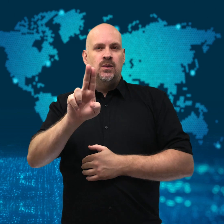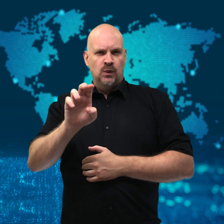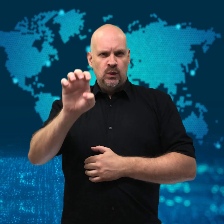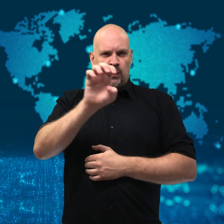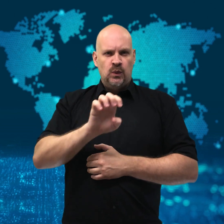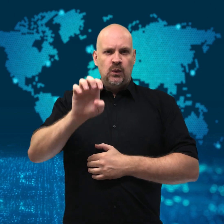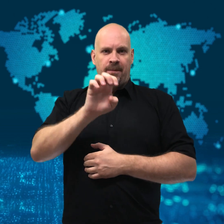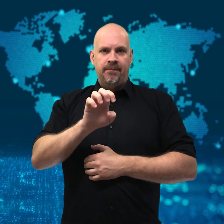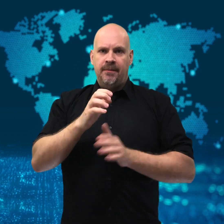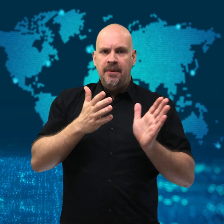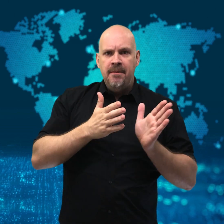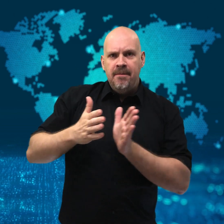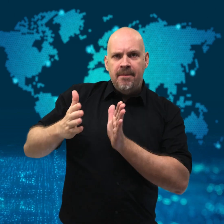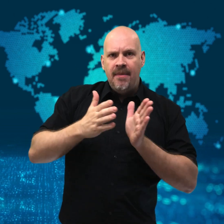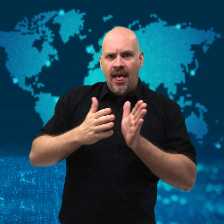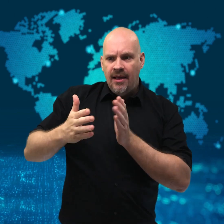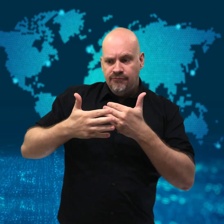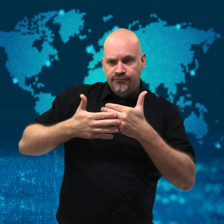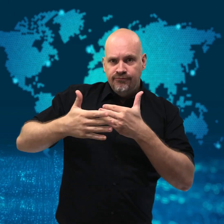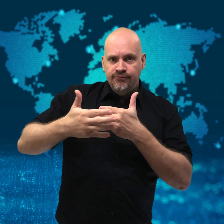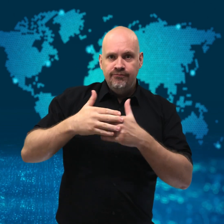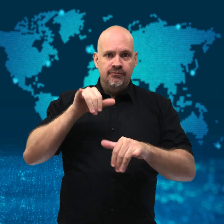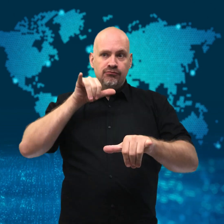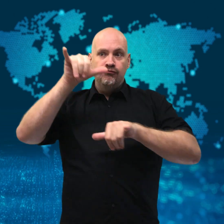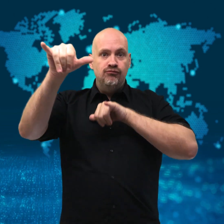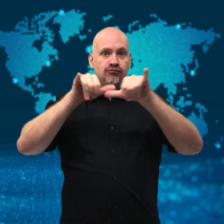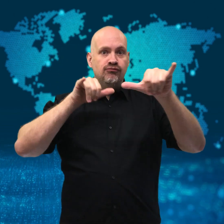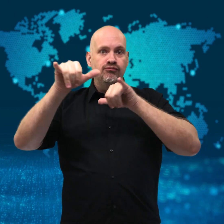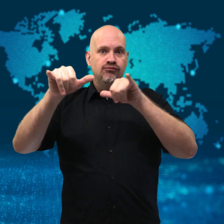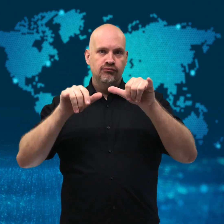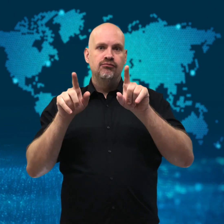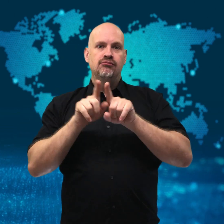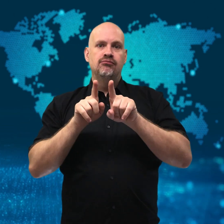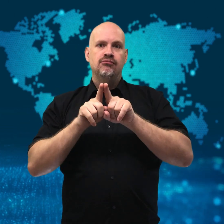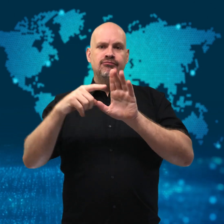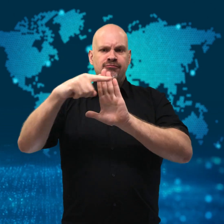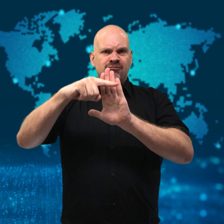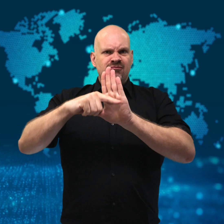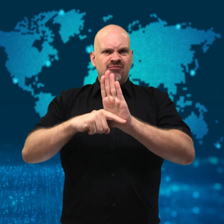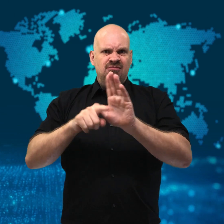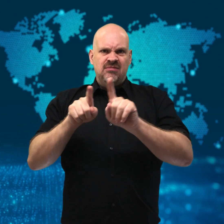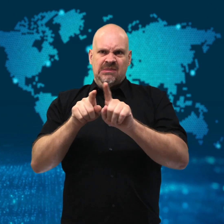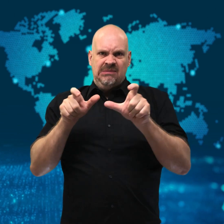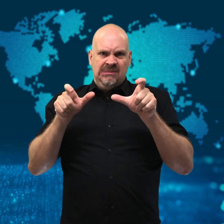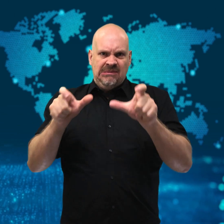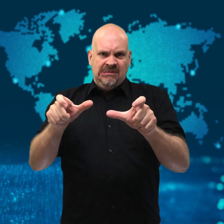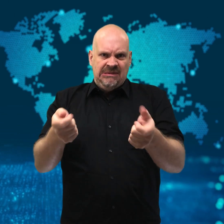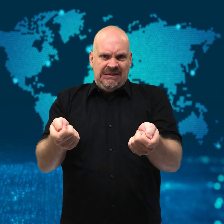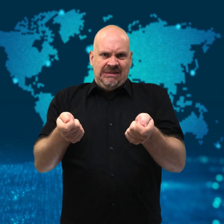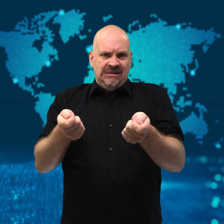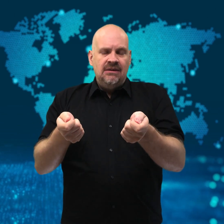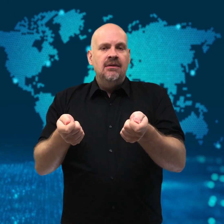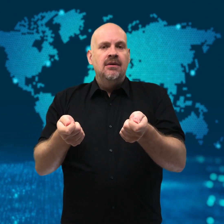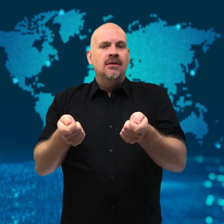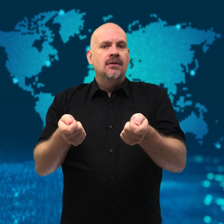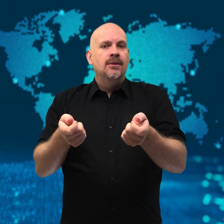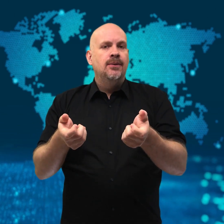The European Union (EU) plans to ease travel restrictions,